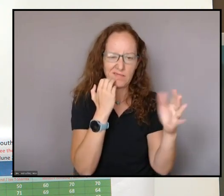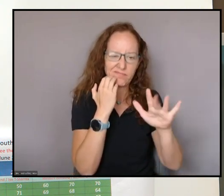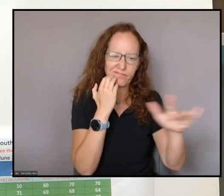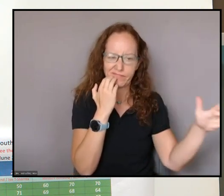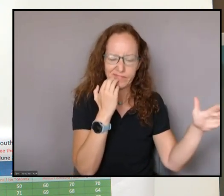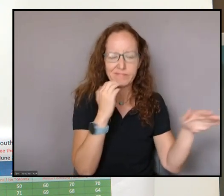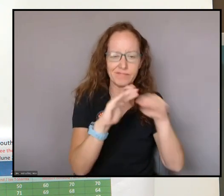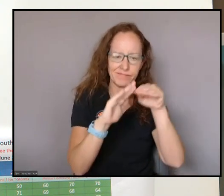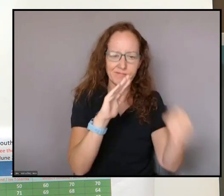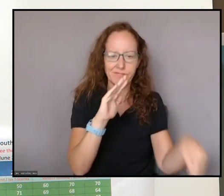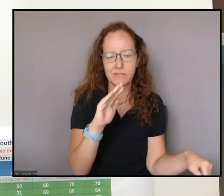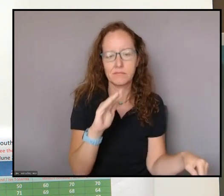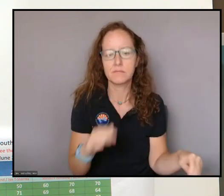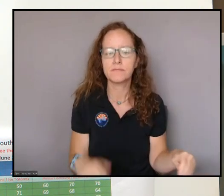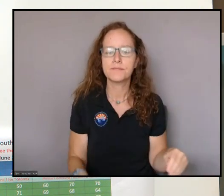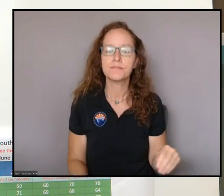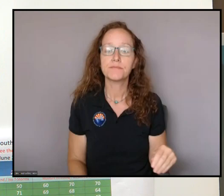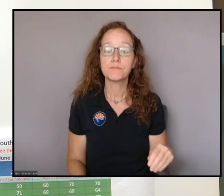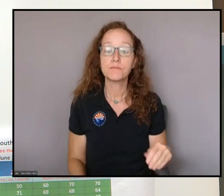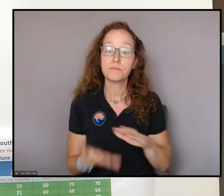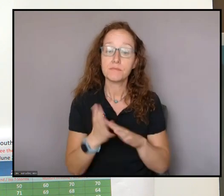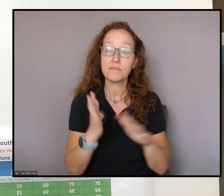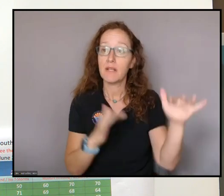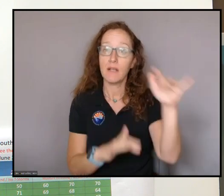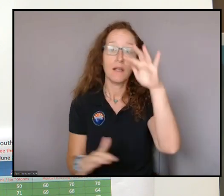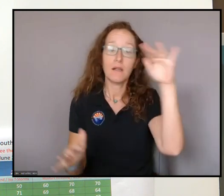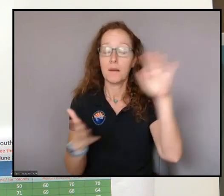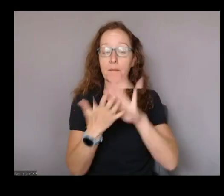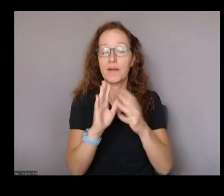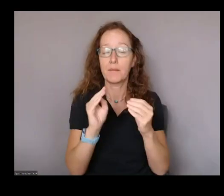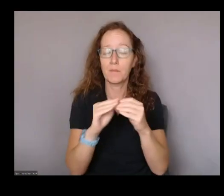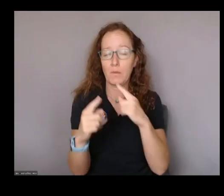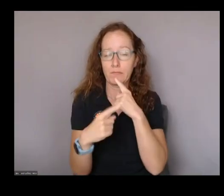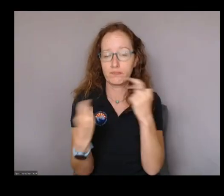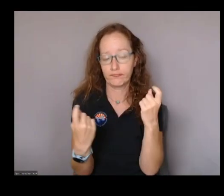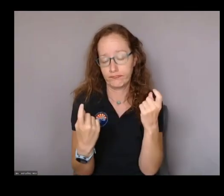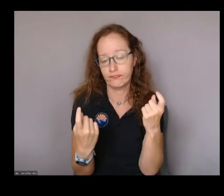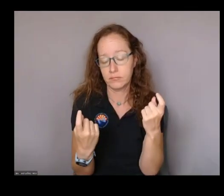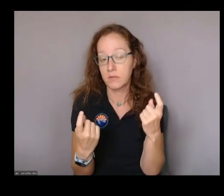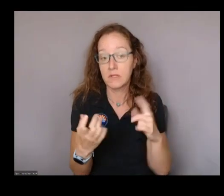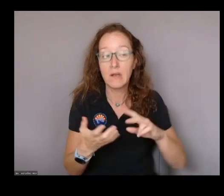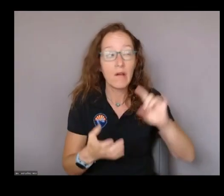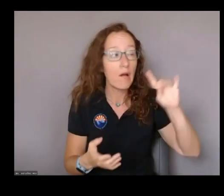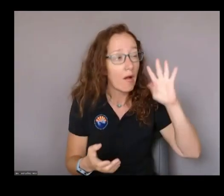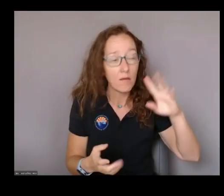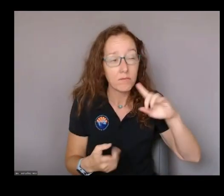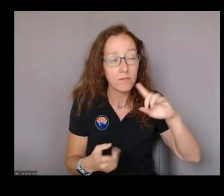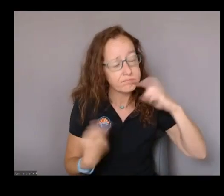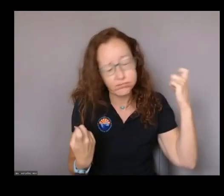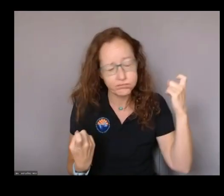significant drying. Uh certainly won't be as dry as what we saw last week. But we are trending downward when it